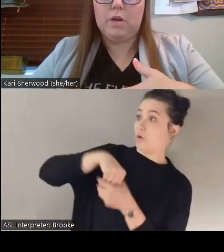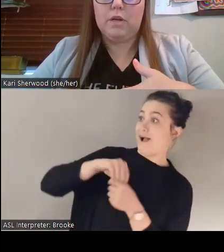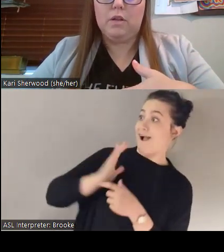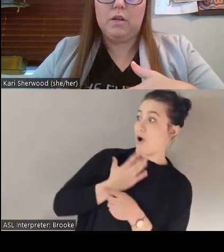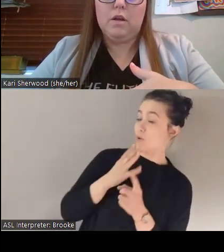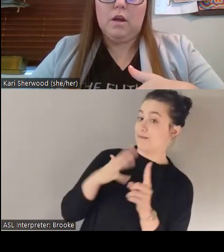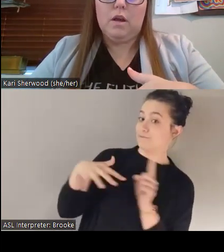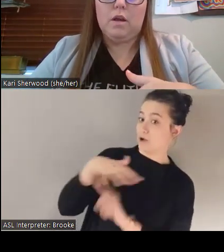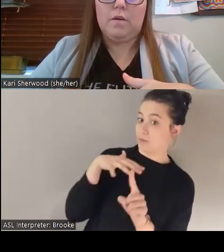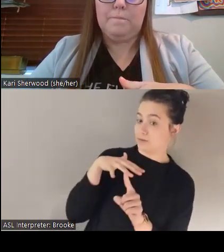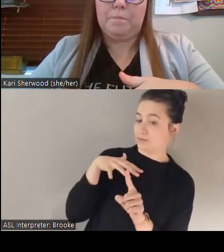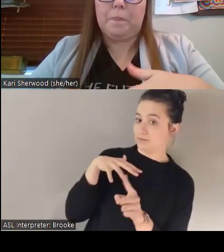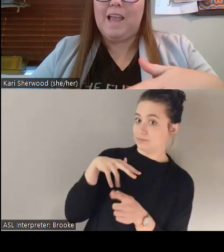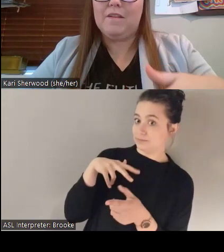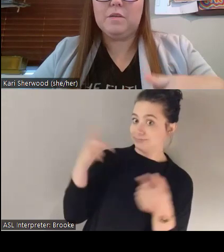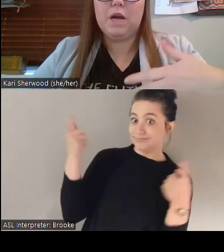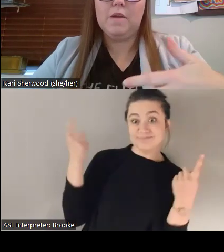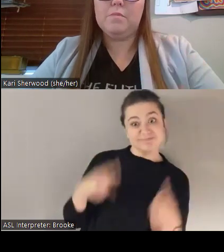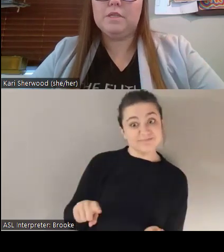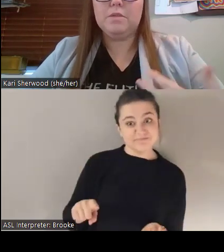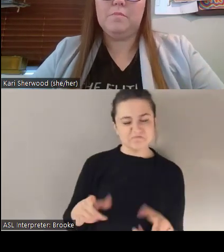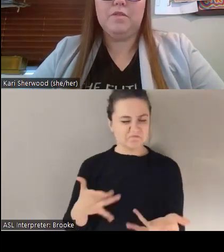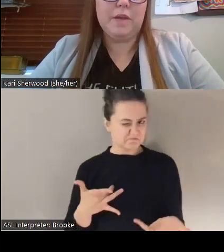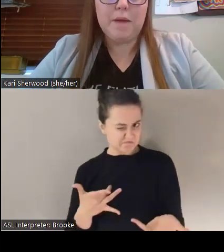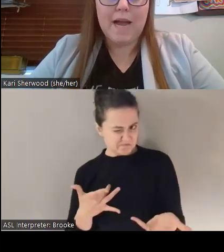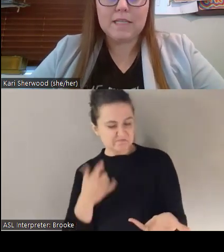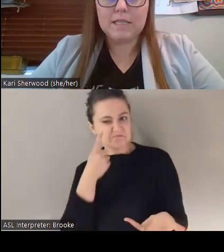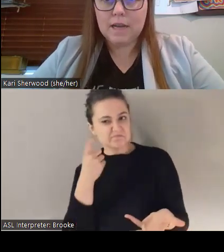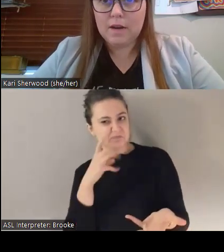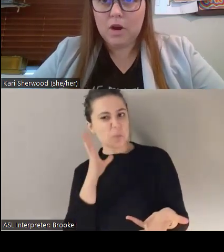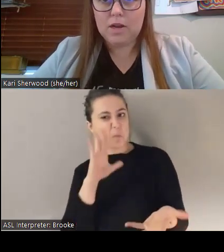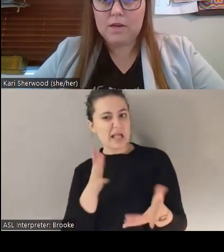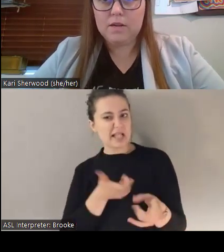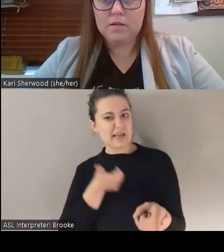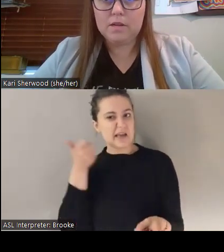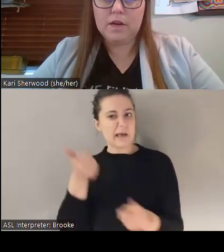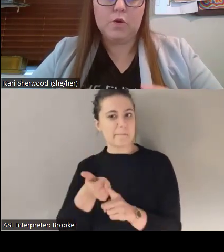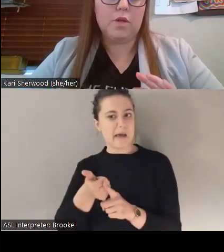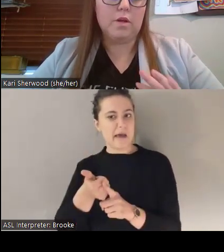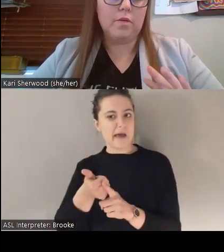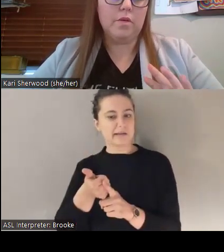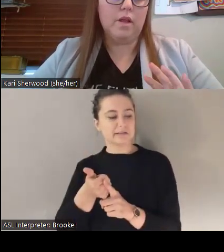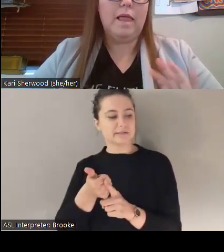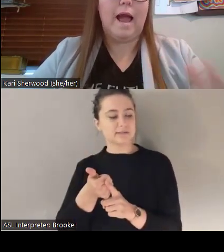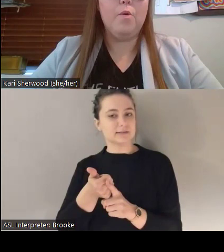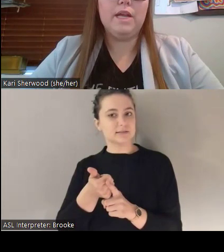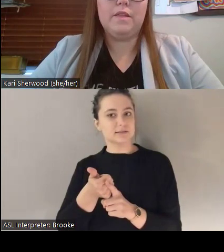will have some type of impact on, you know, allowing